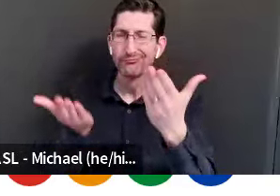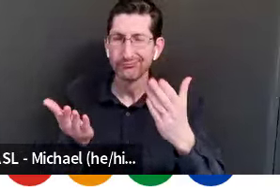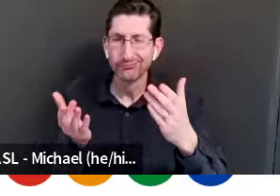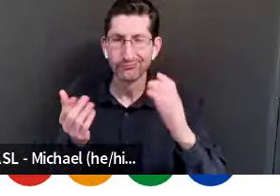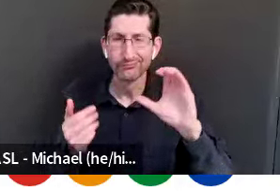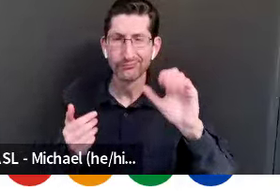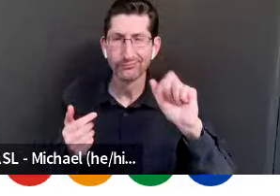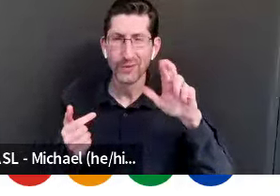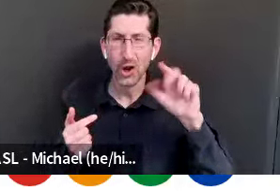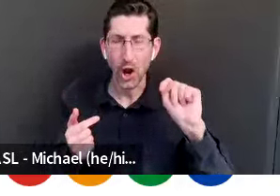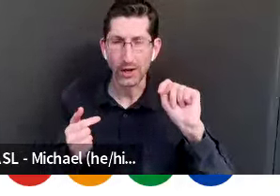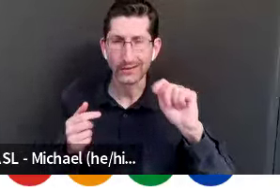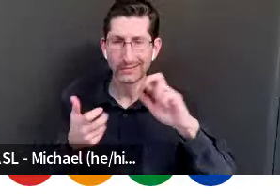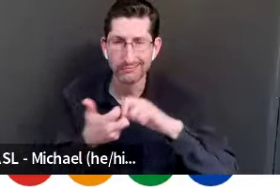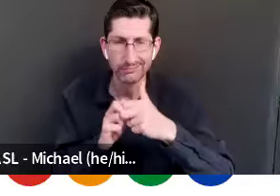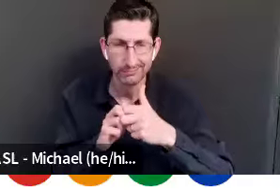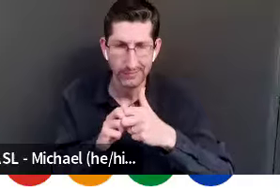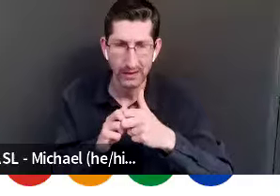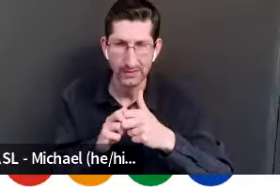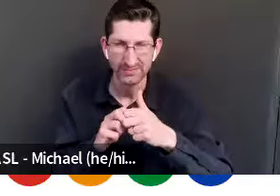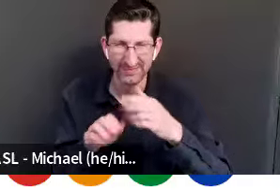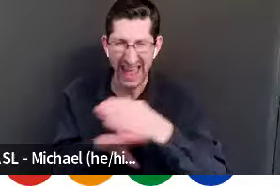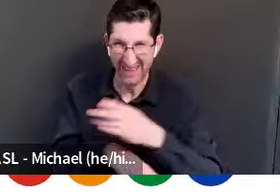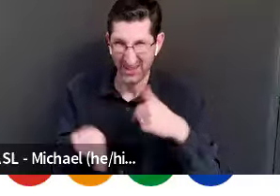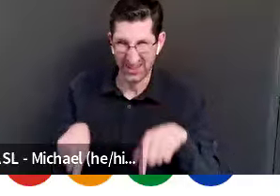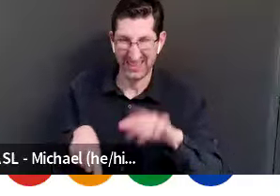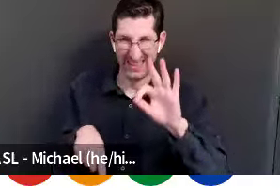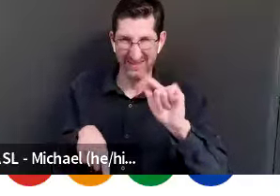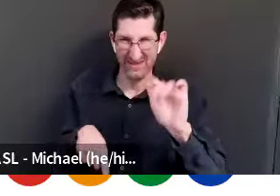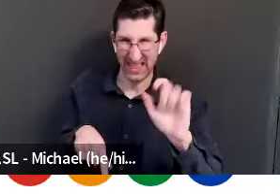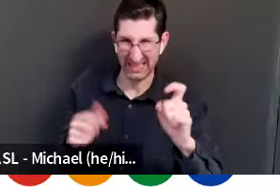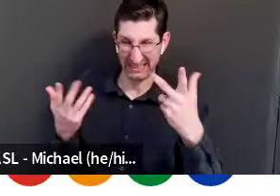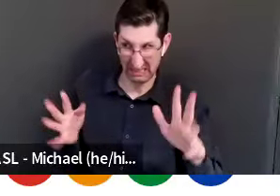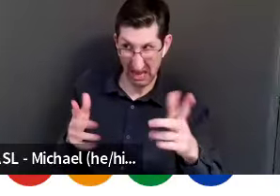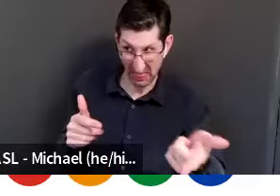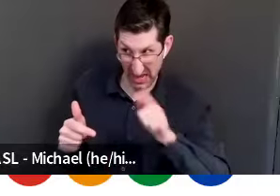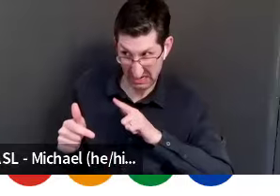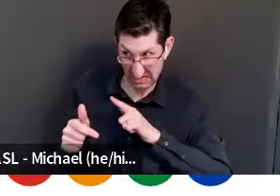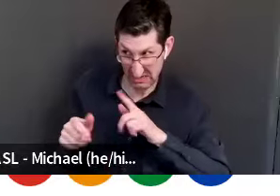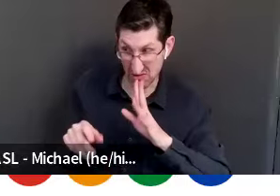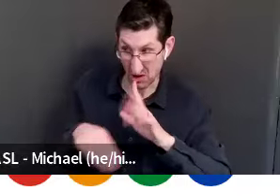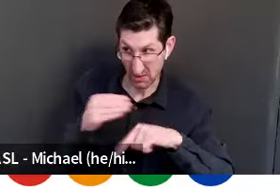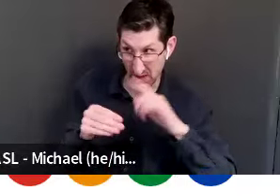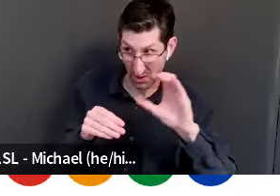TO SAY. YES, MAY I BRING UP THE CART ISSUE AT THE END OF THE FLEX DISCUSSION? YOU CAN BRING IT UP RIGHT NOW.